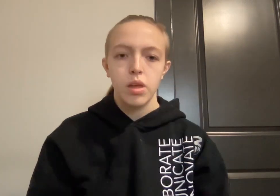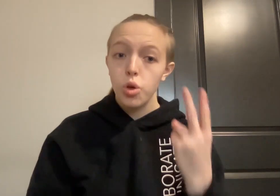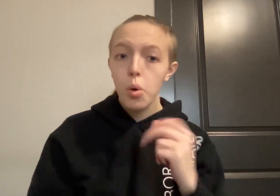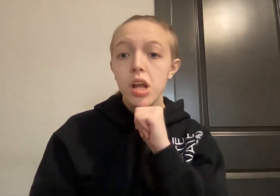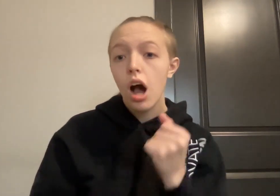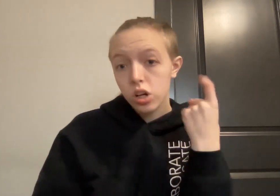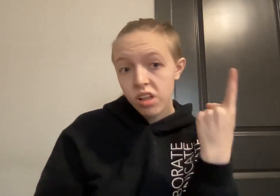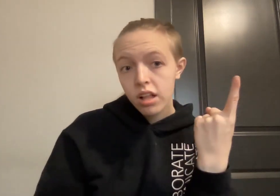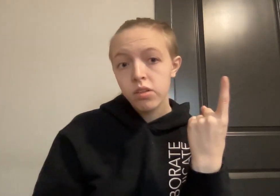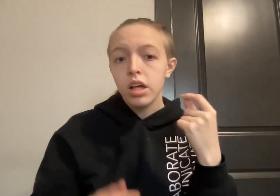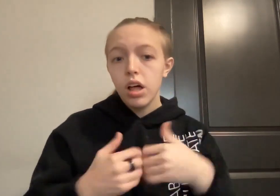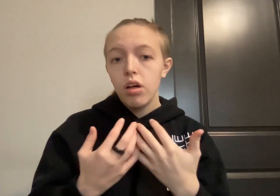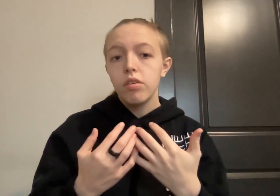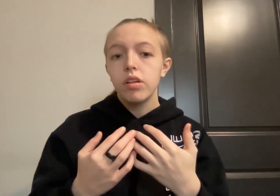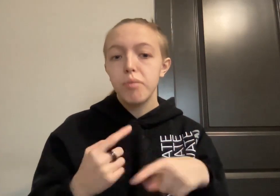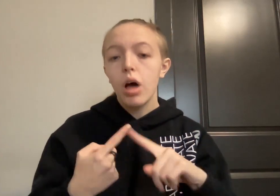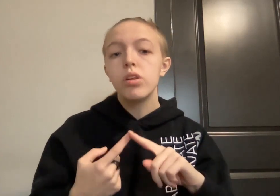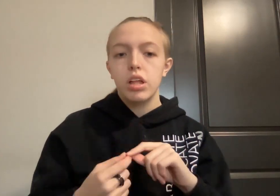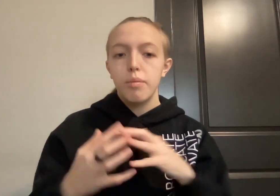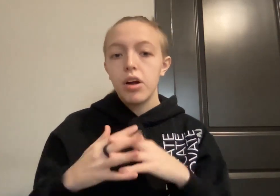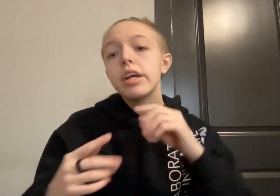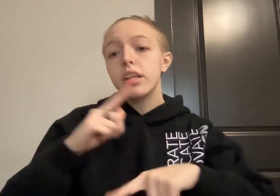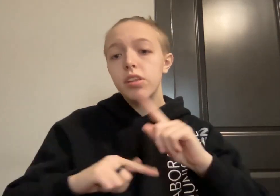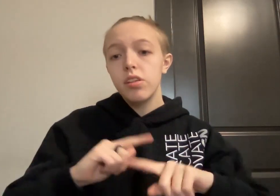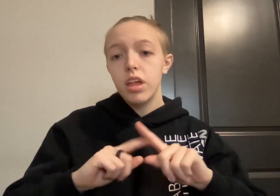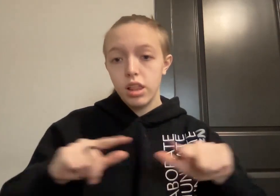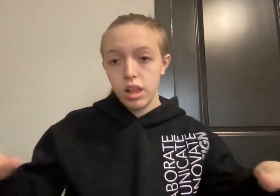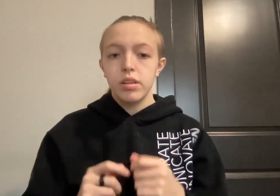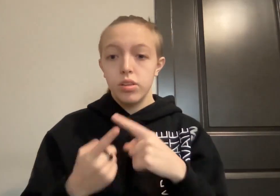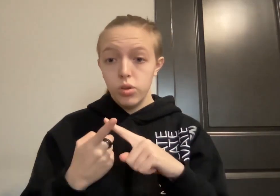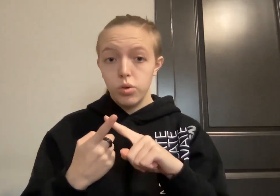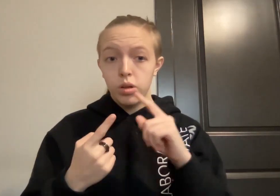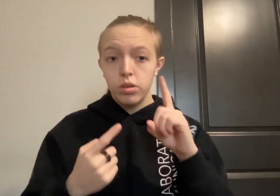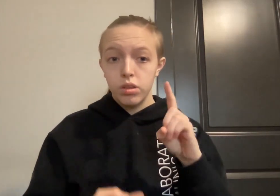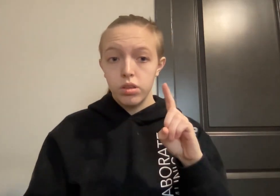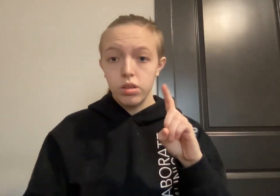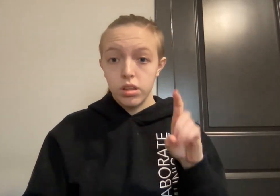Two misunderstandings about American sign language to debunk